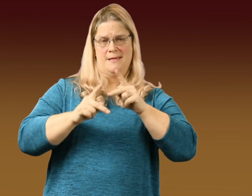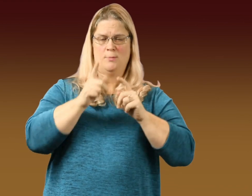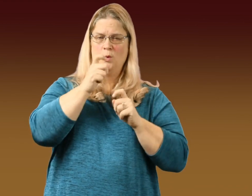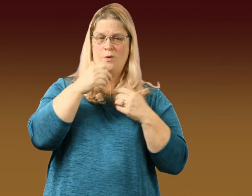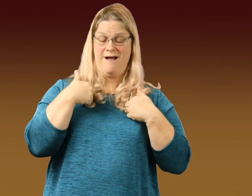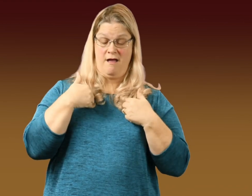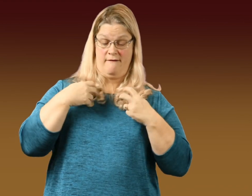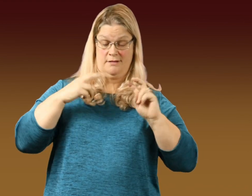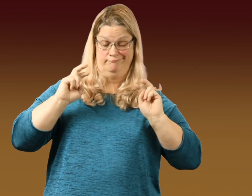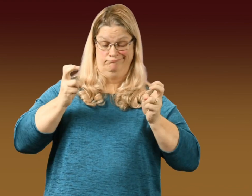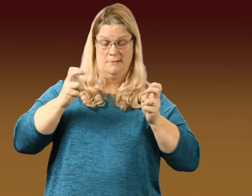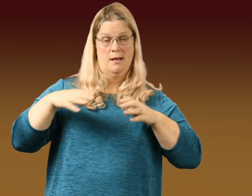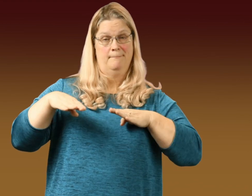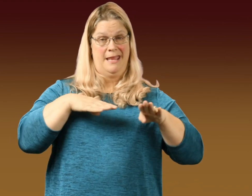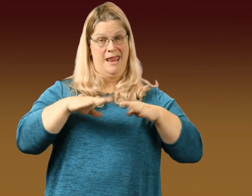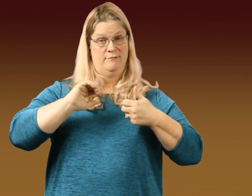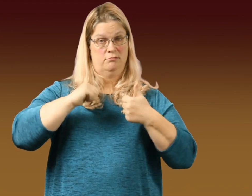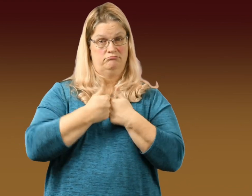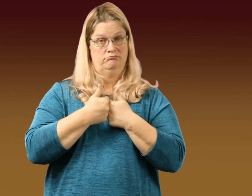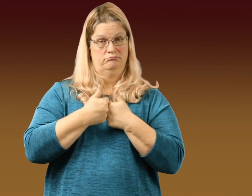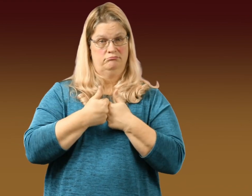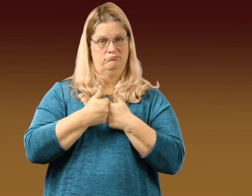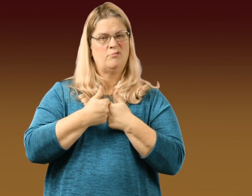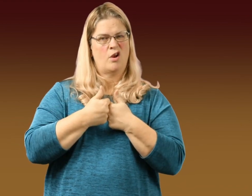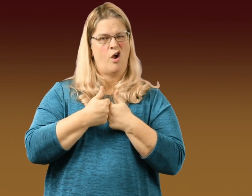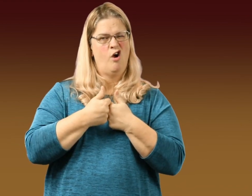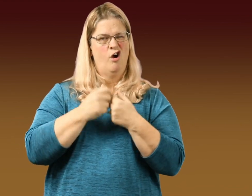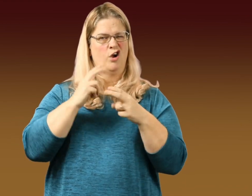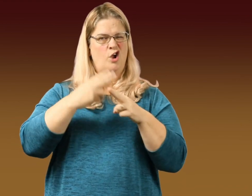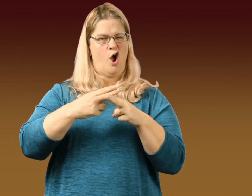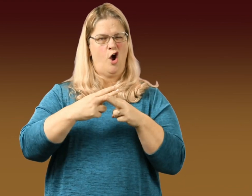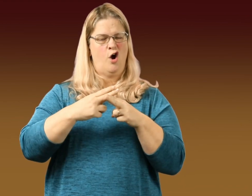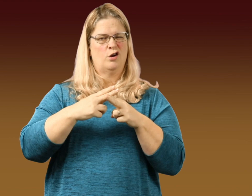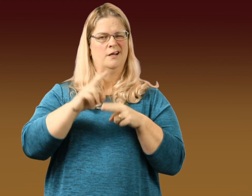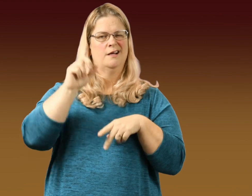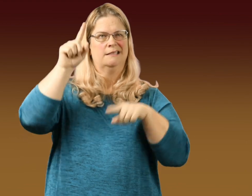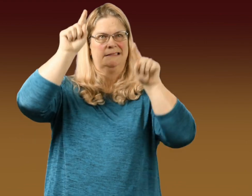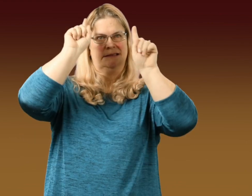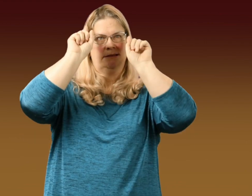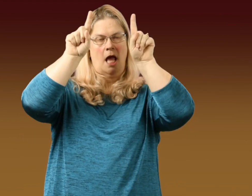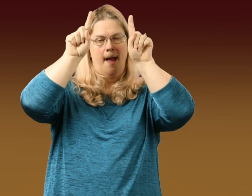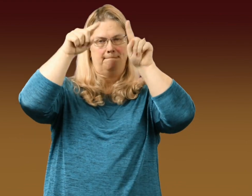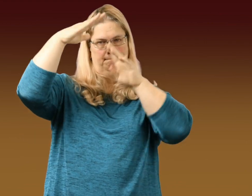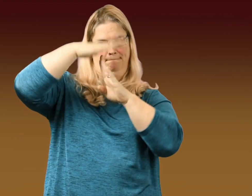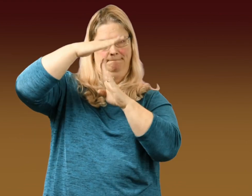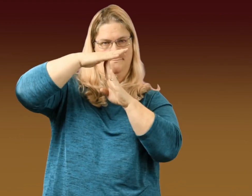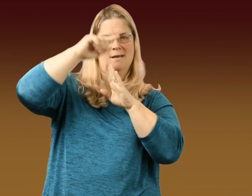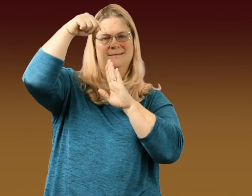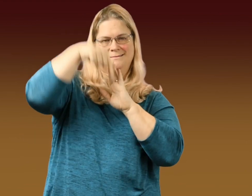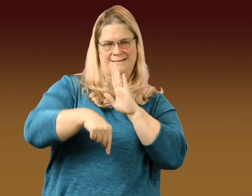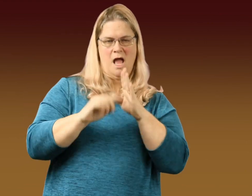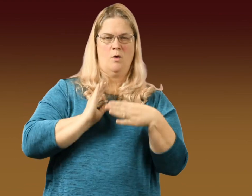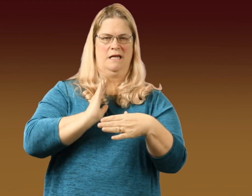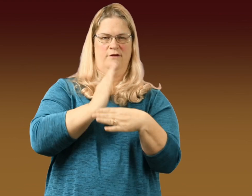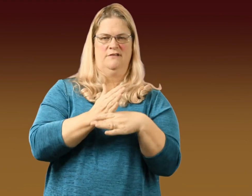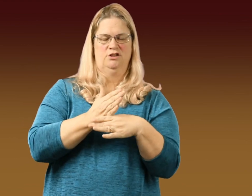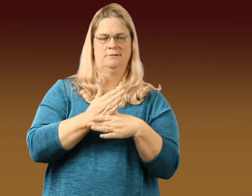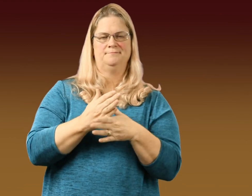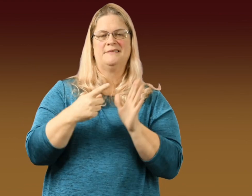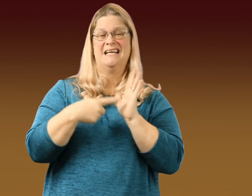with people who have behavioral challenges are called top-down interventions.